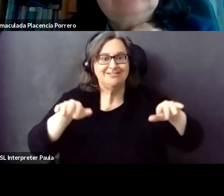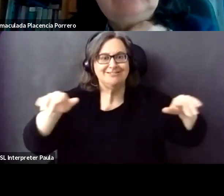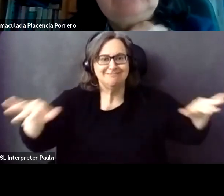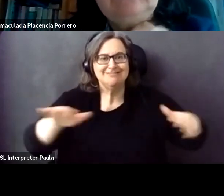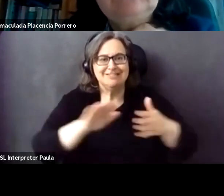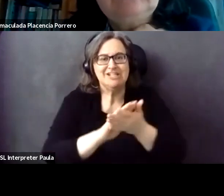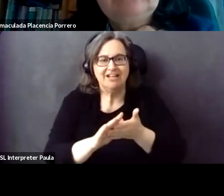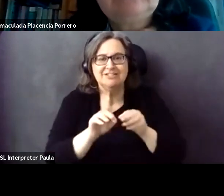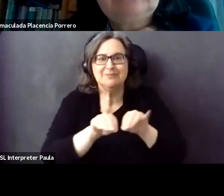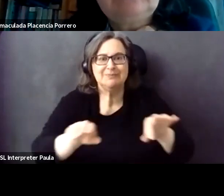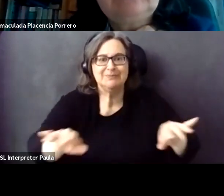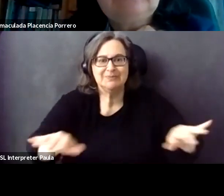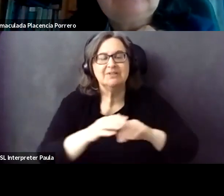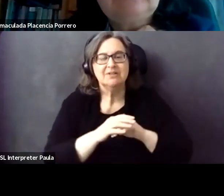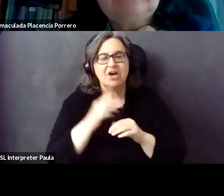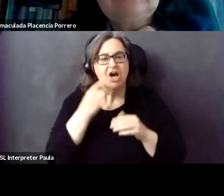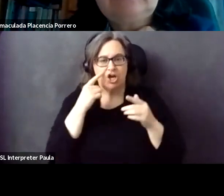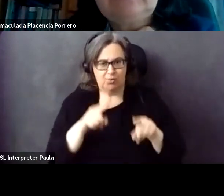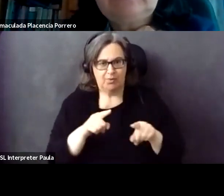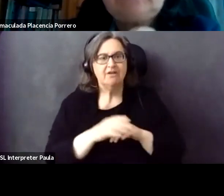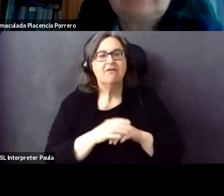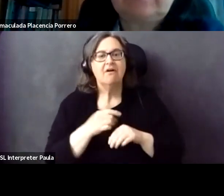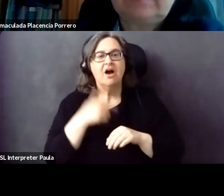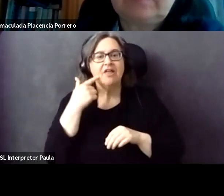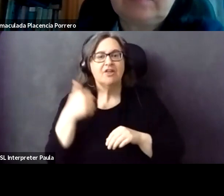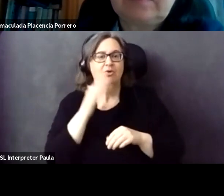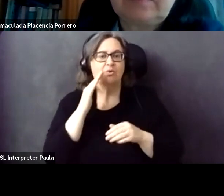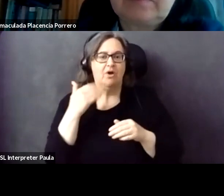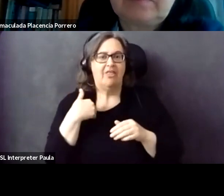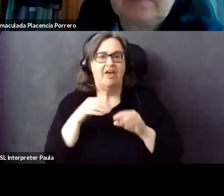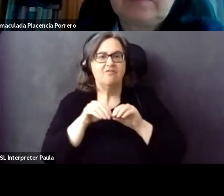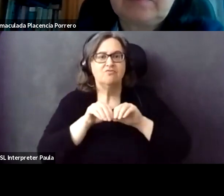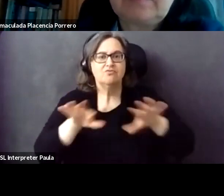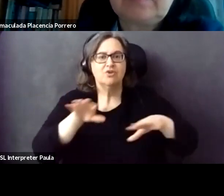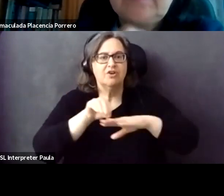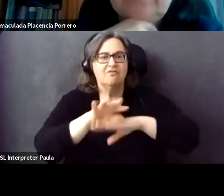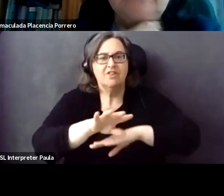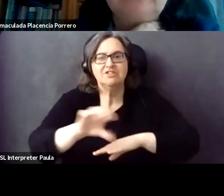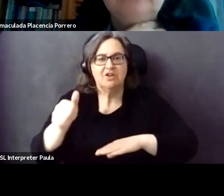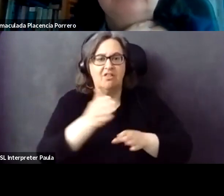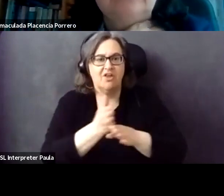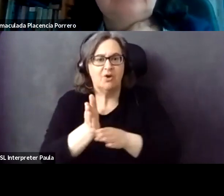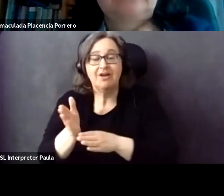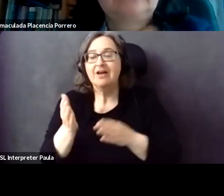companies who sell to public sector need to know about accessibility. So that's kind of how it spreads in a nice way. I agree with you